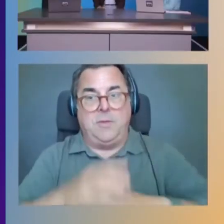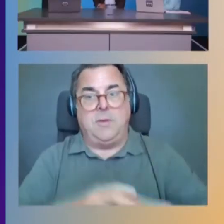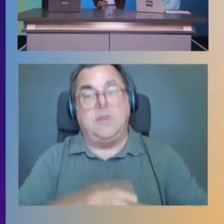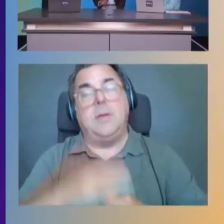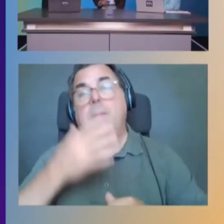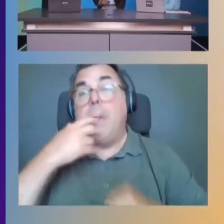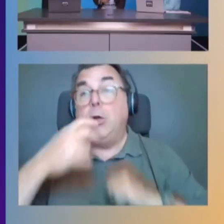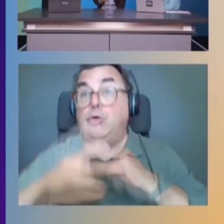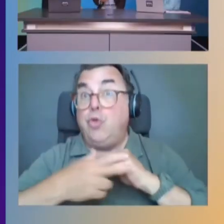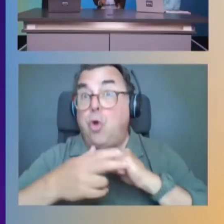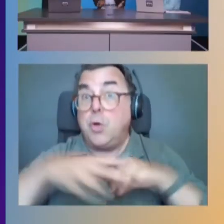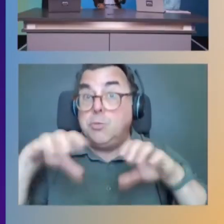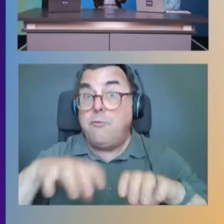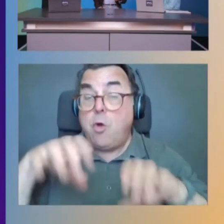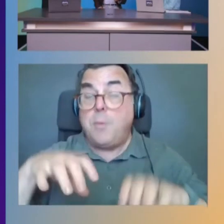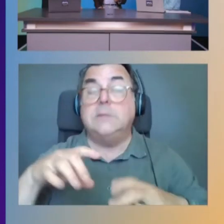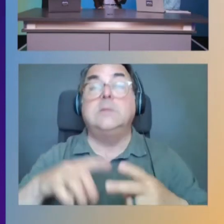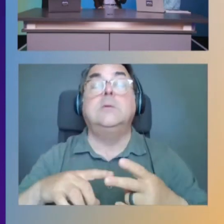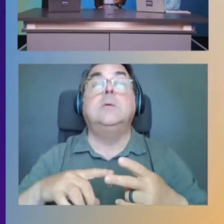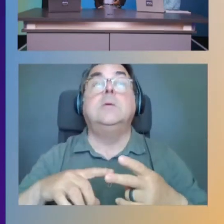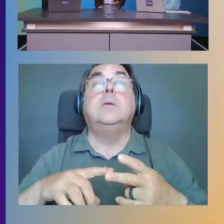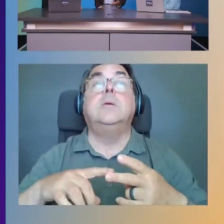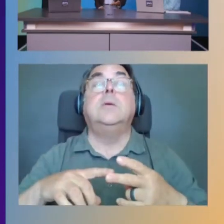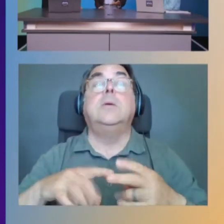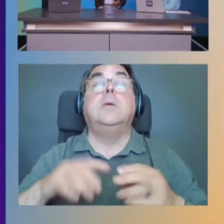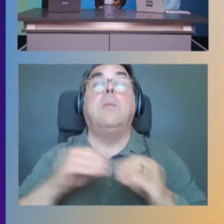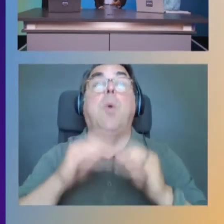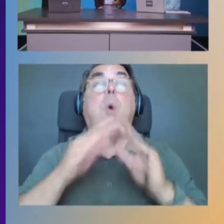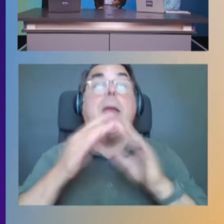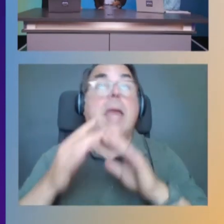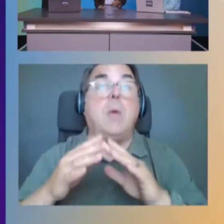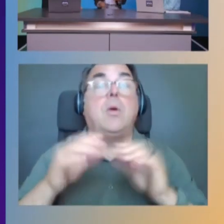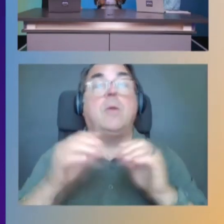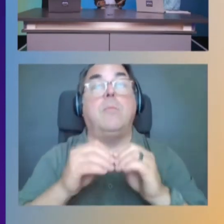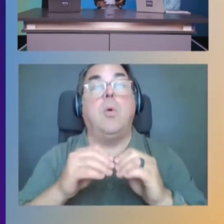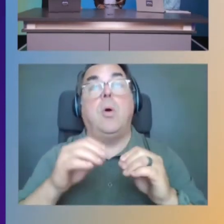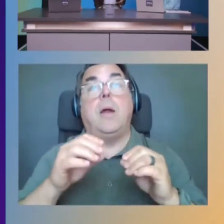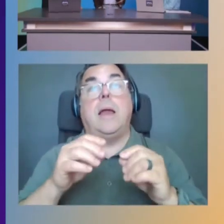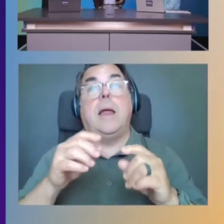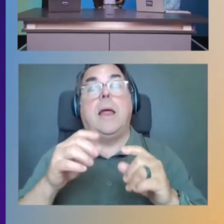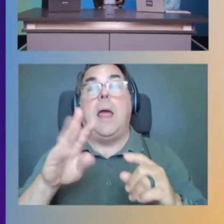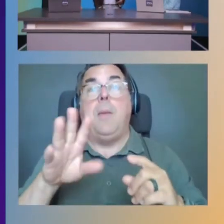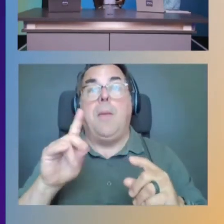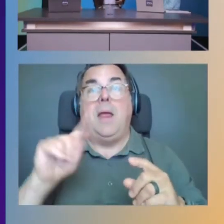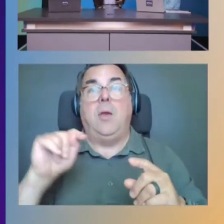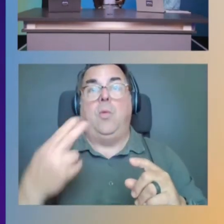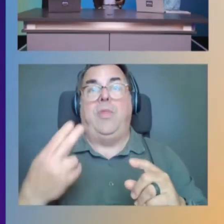and more network, more EBS bandwidth. So it's a drop in replacement for I3 instance,